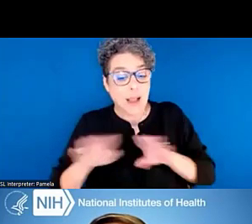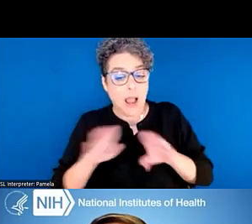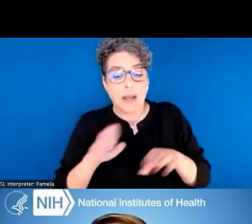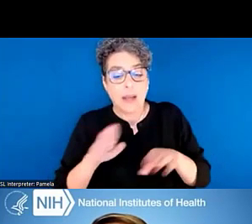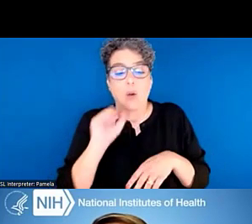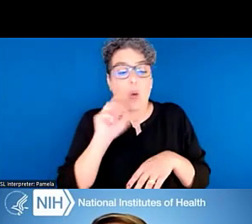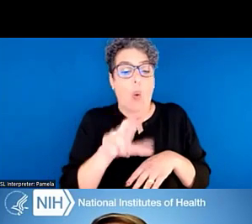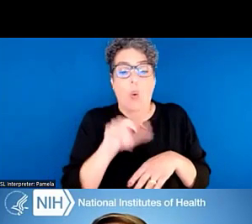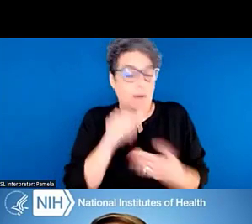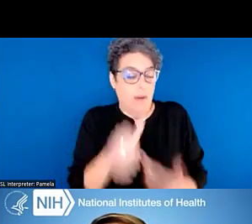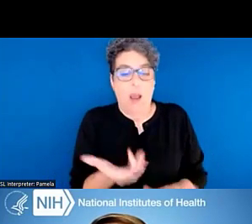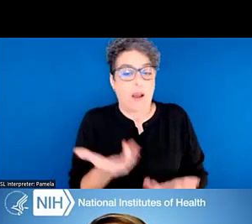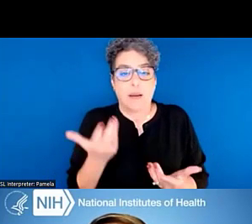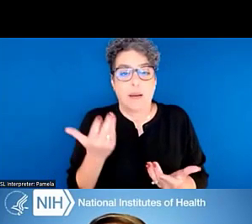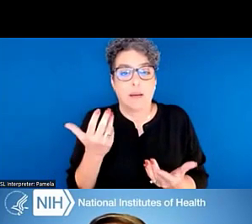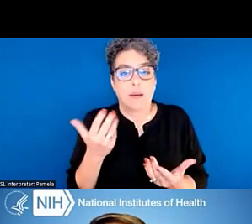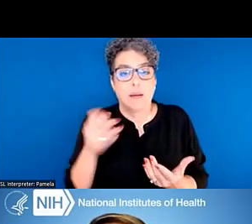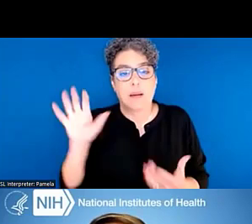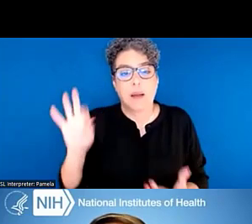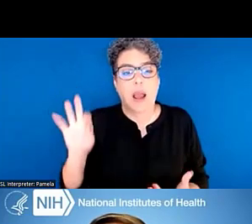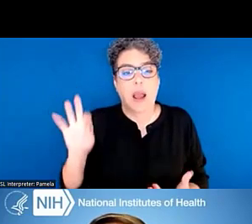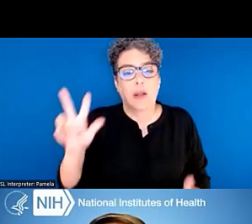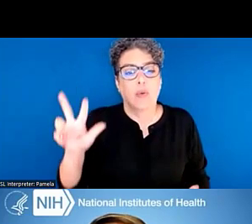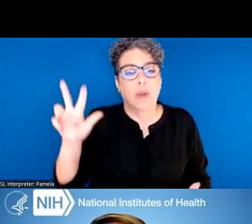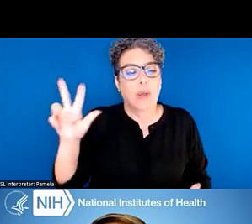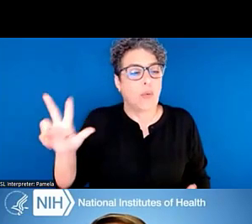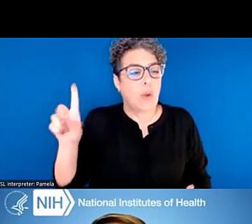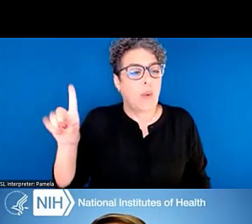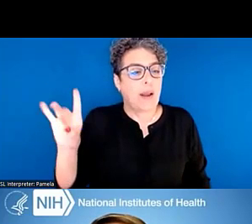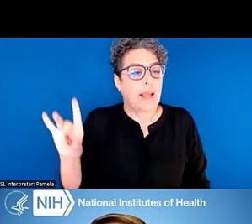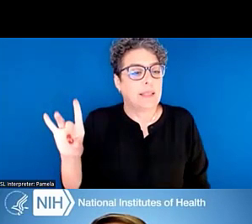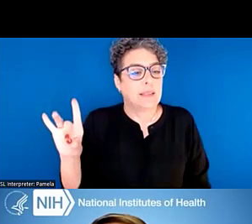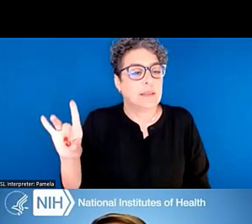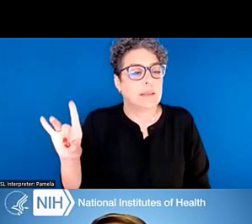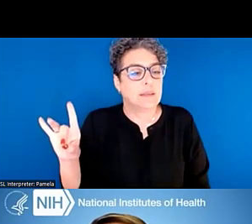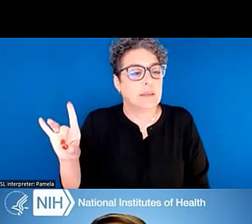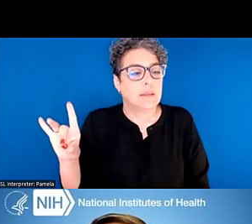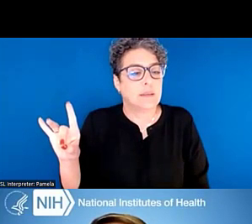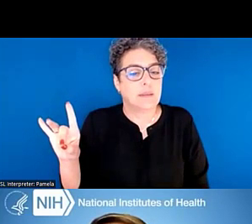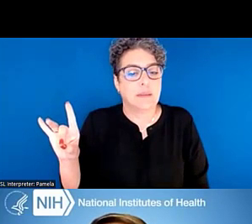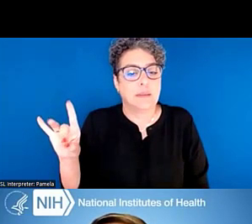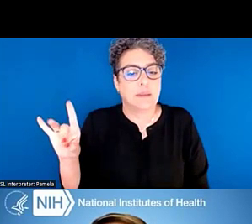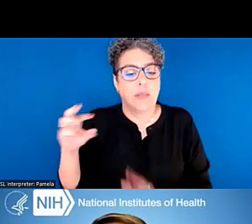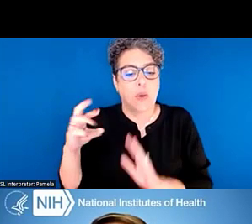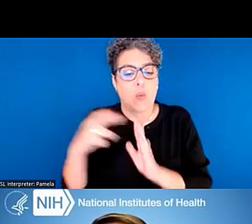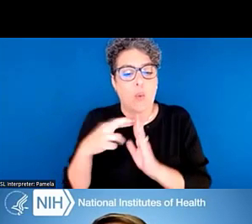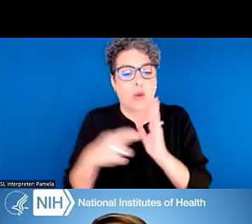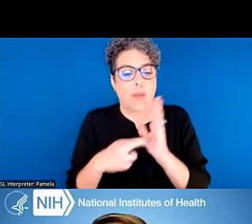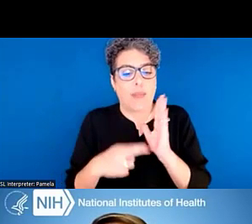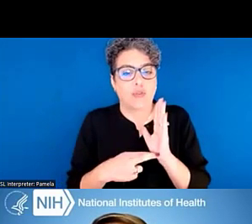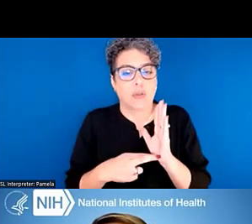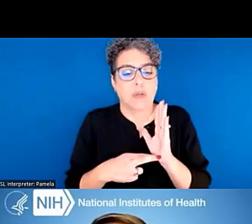Dr. Ranjini Ambalavanar: It's 93318 in the regulations, so .. .